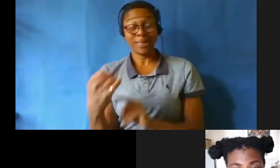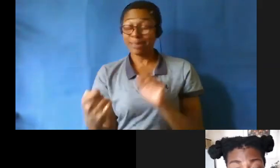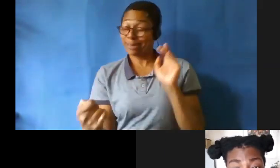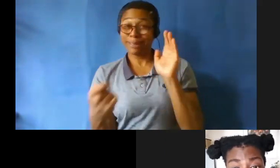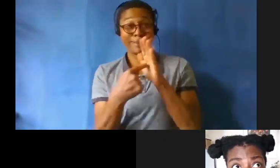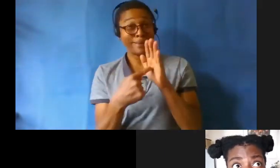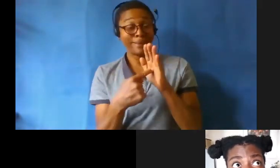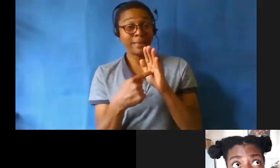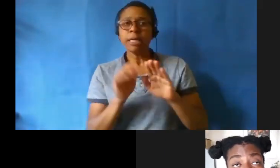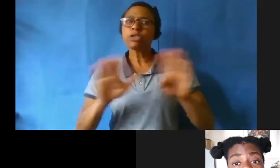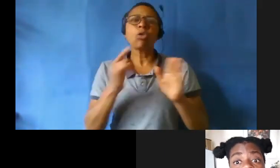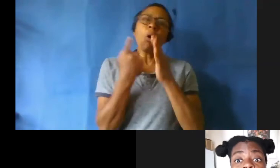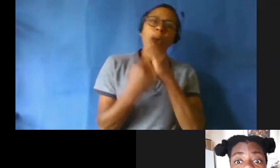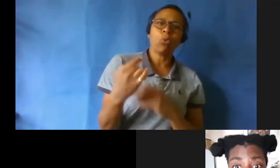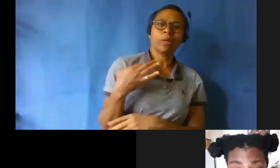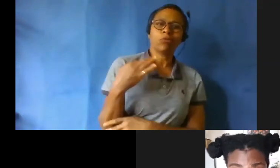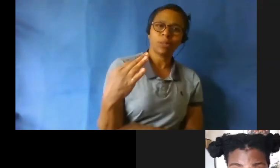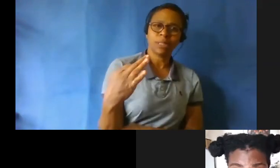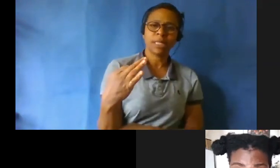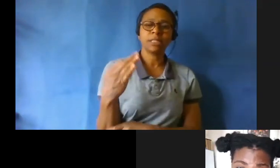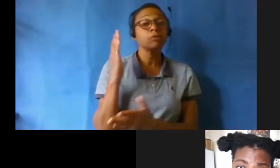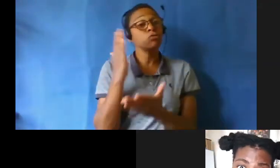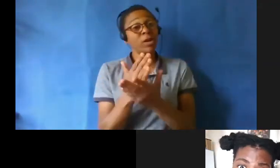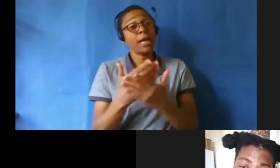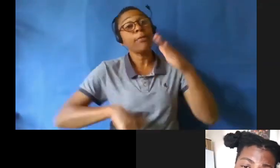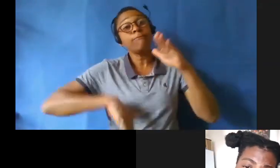it's about the full representation of all our